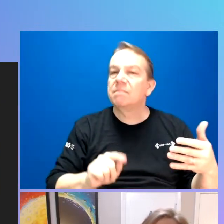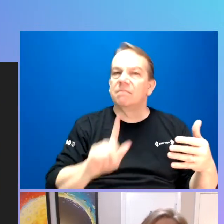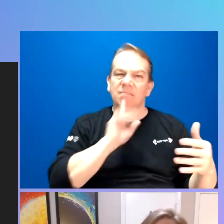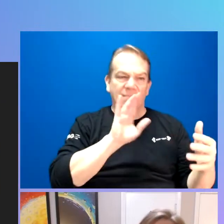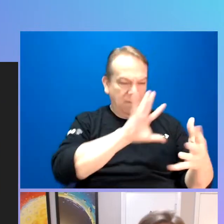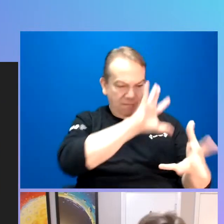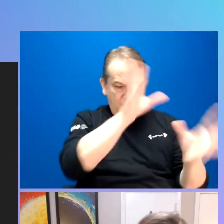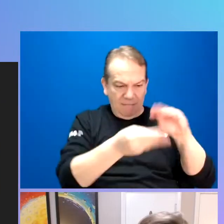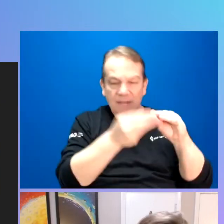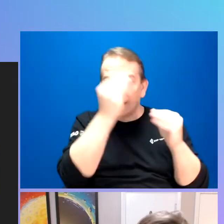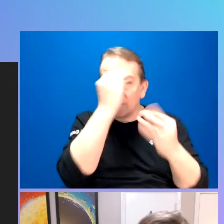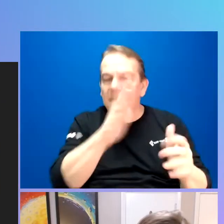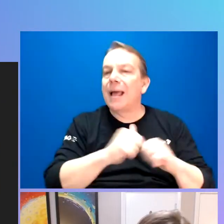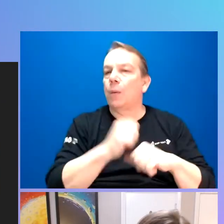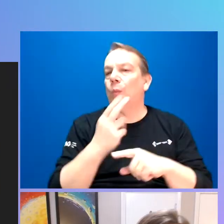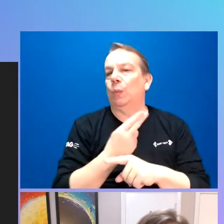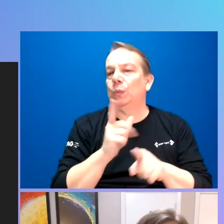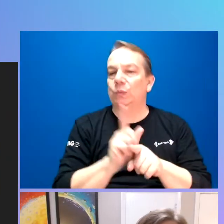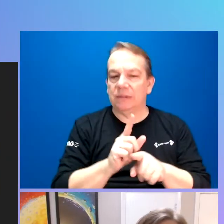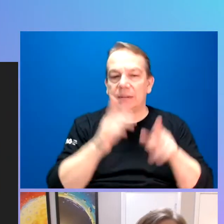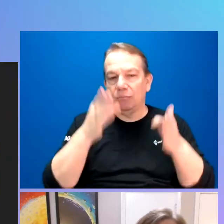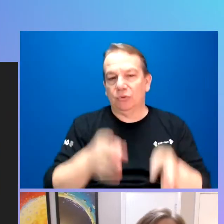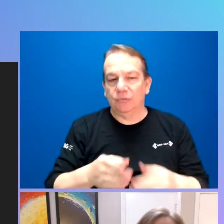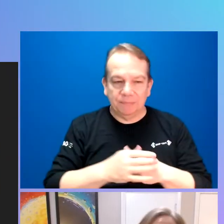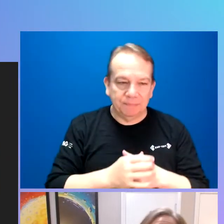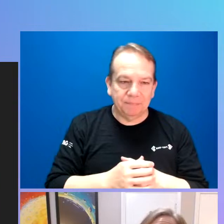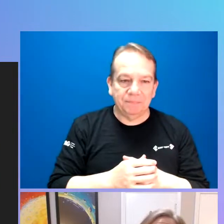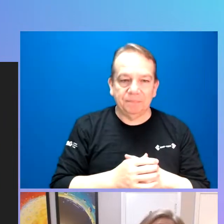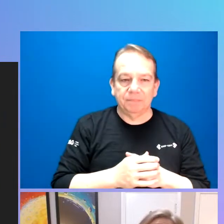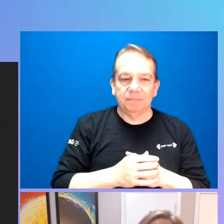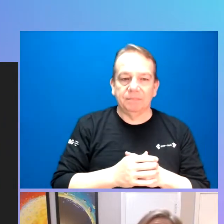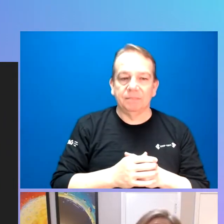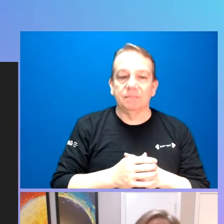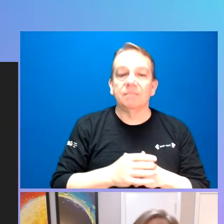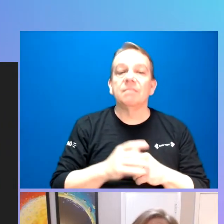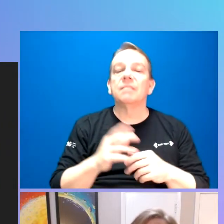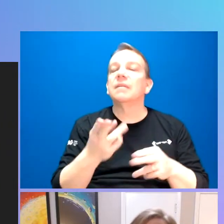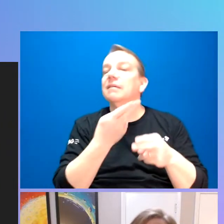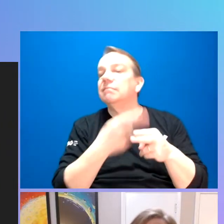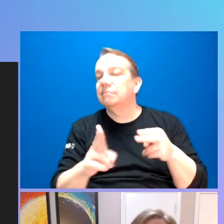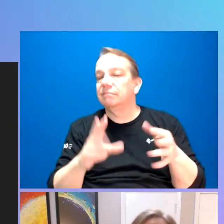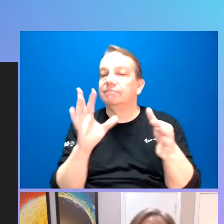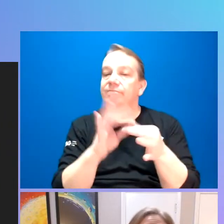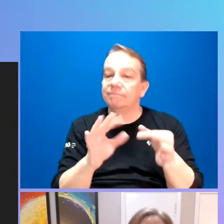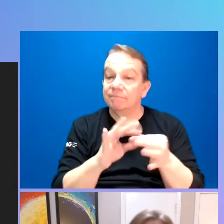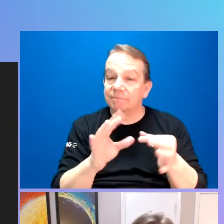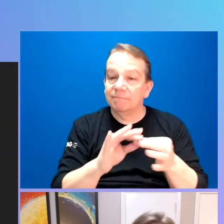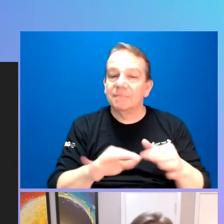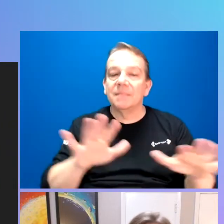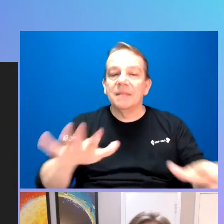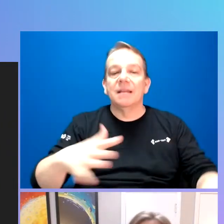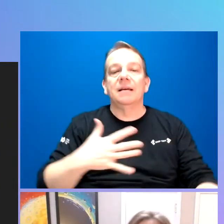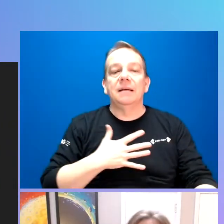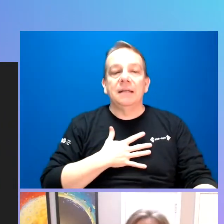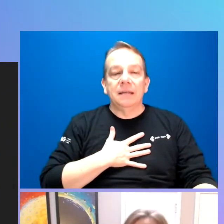to use as a Uxer and a quick note before we get started, code